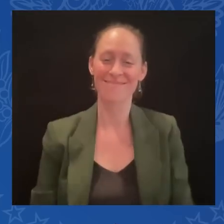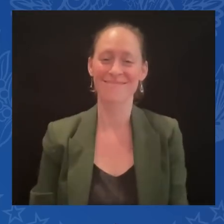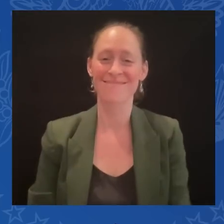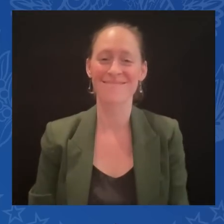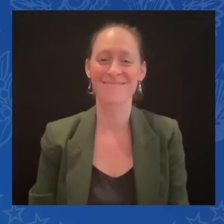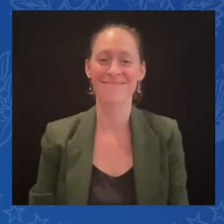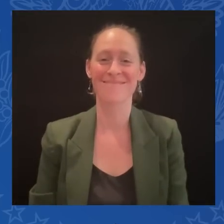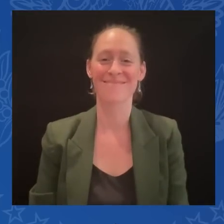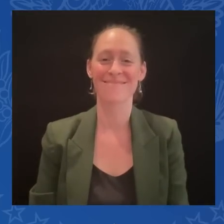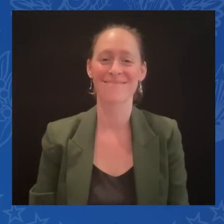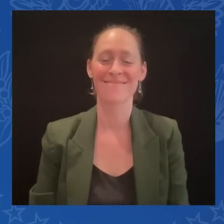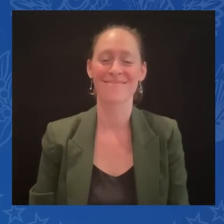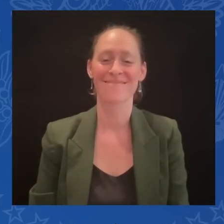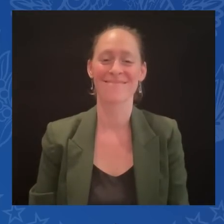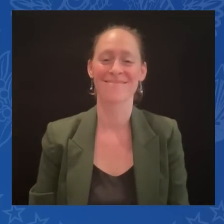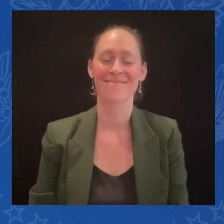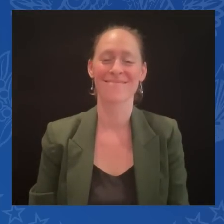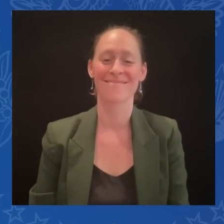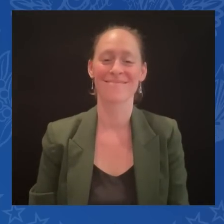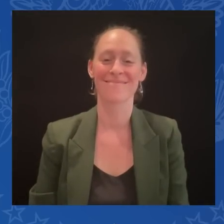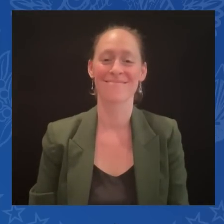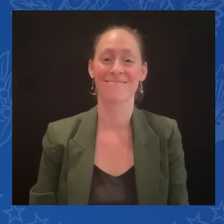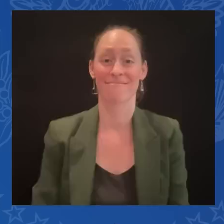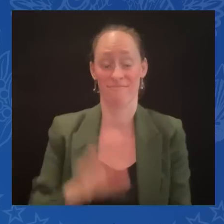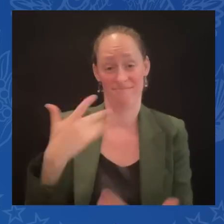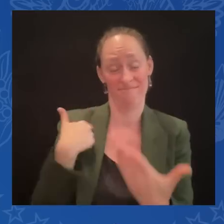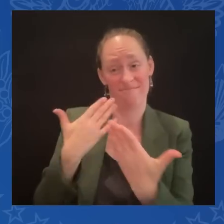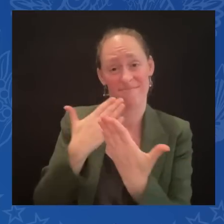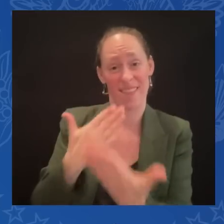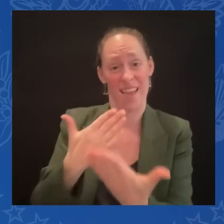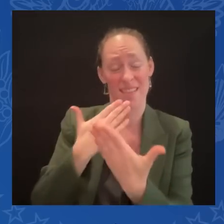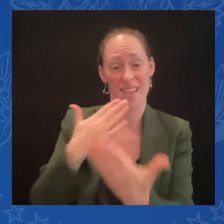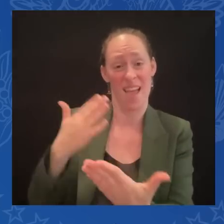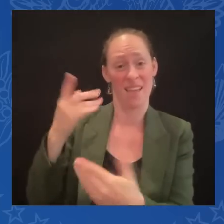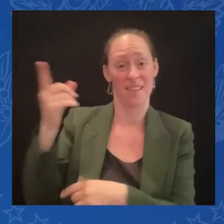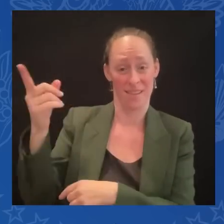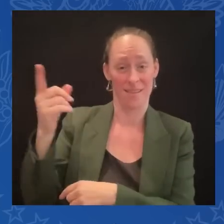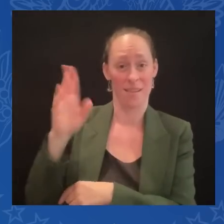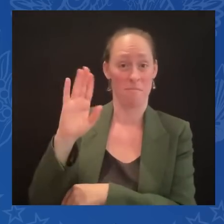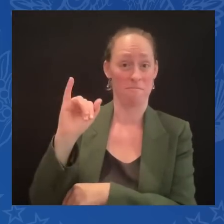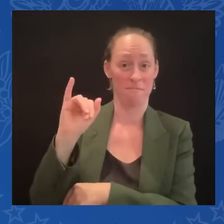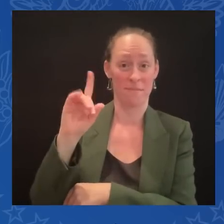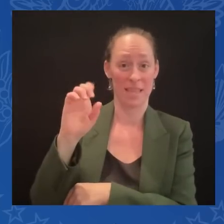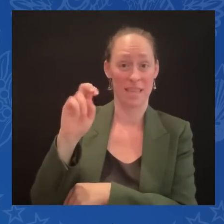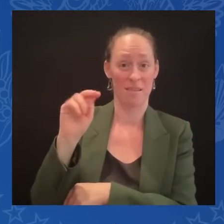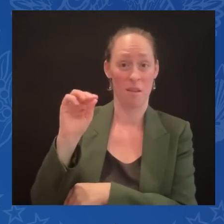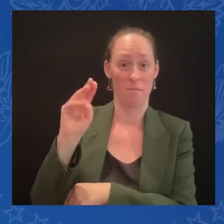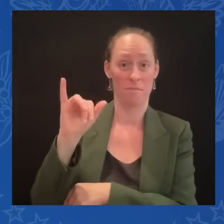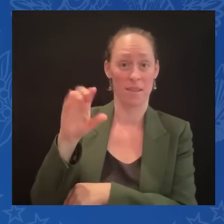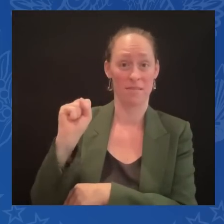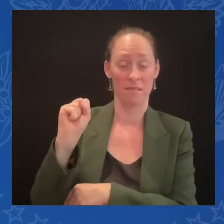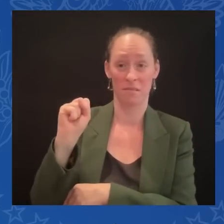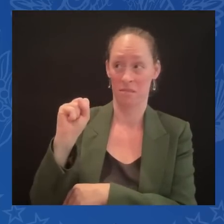will no longer be left out of the digital world. But instead, every single resident